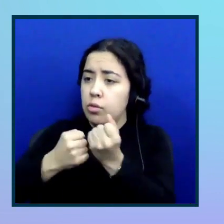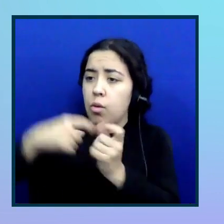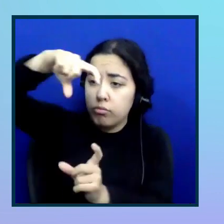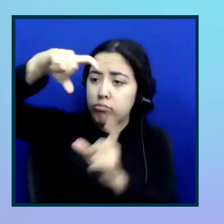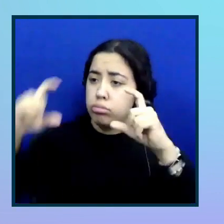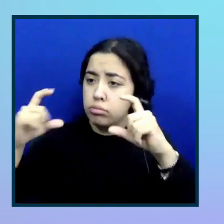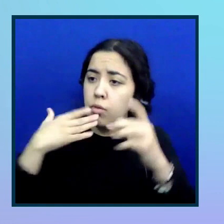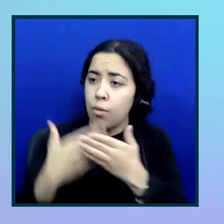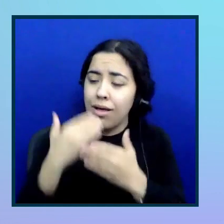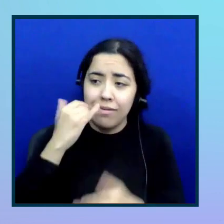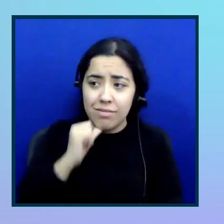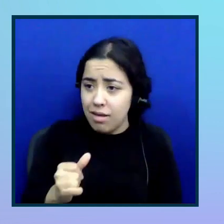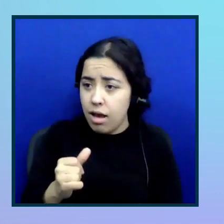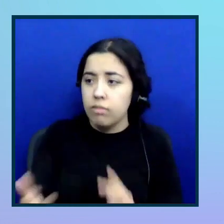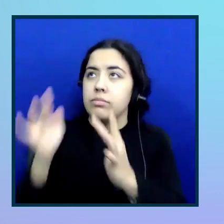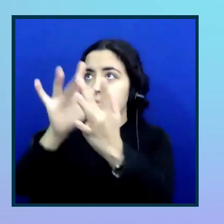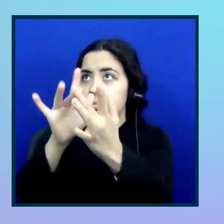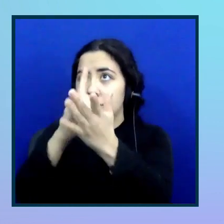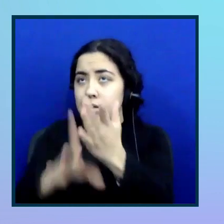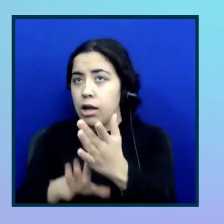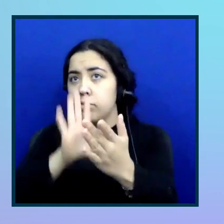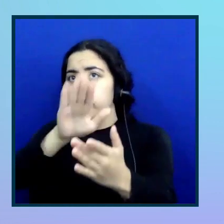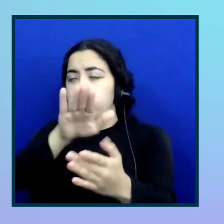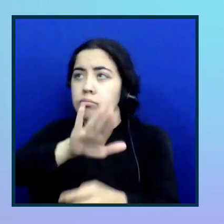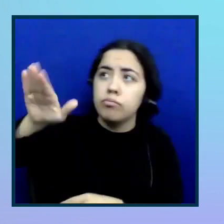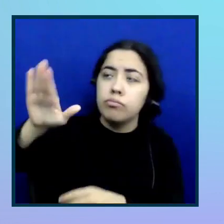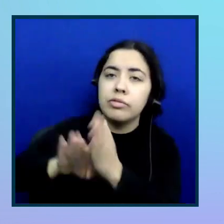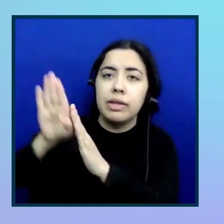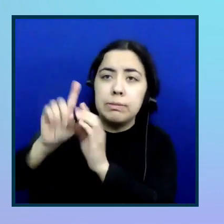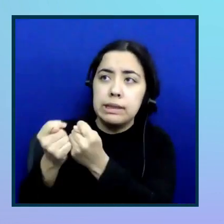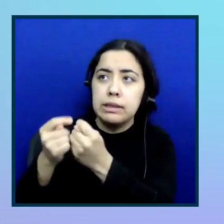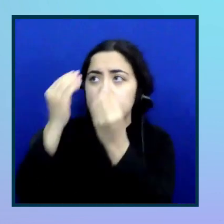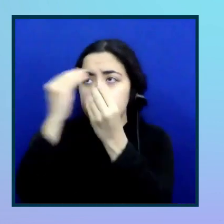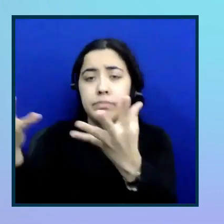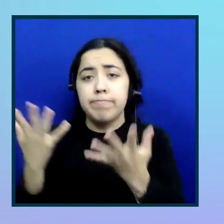and if it doesn't, contact your designers, contact your development team and let them know.